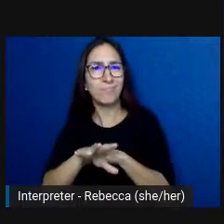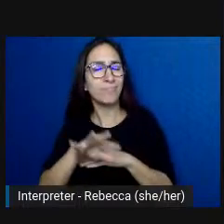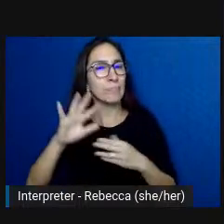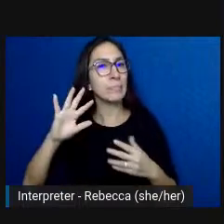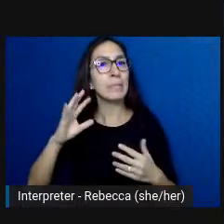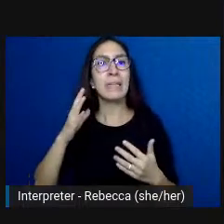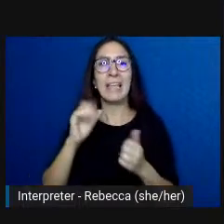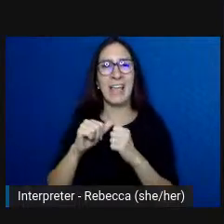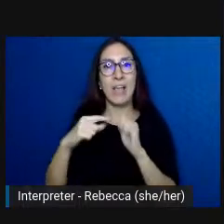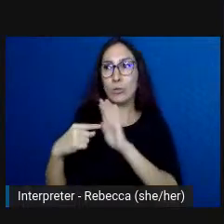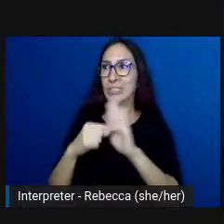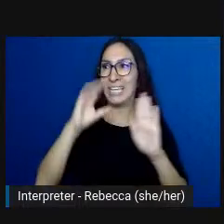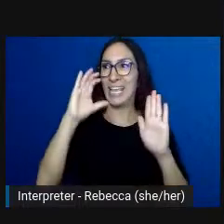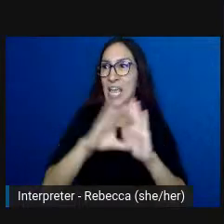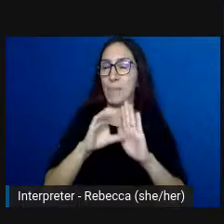Yet, for those with vision loss, those very images